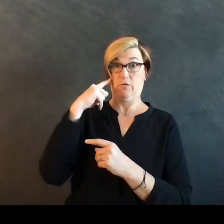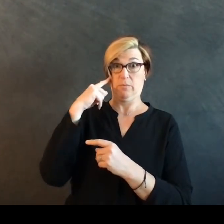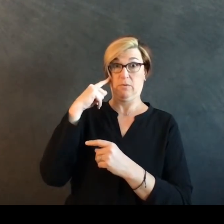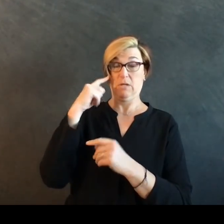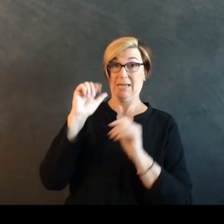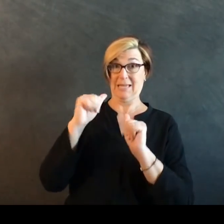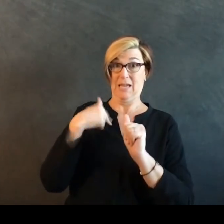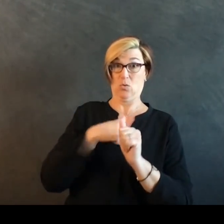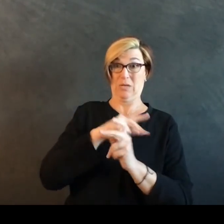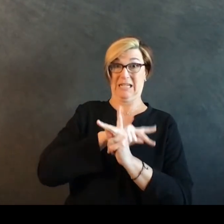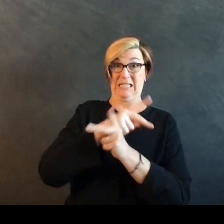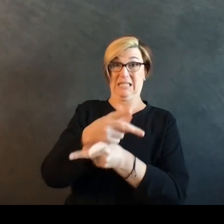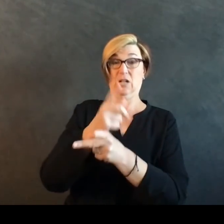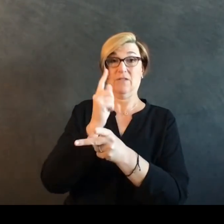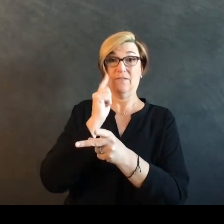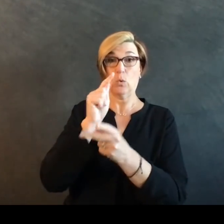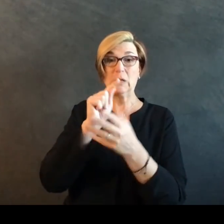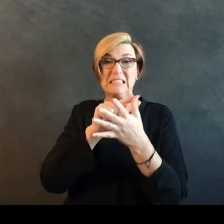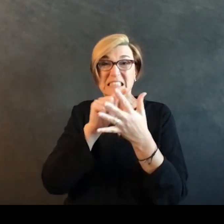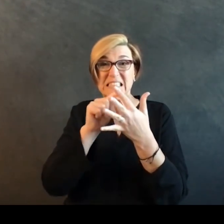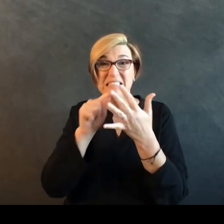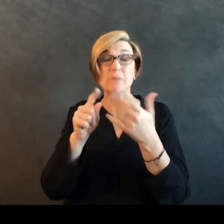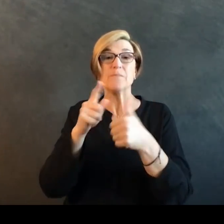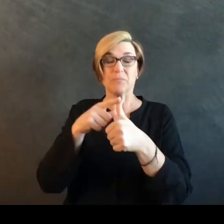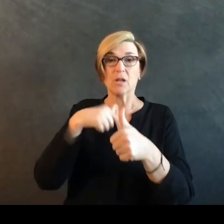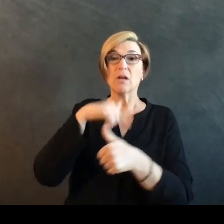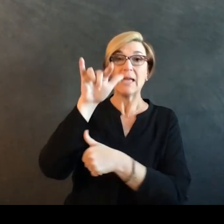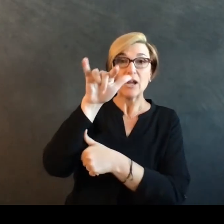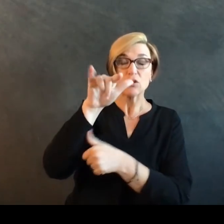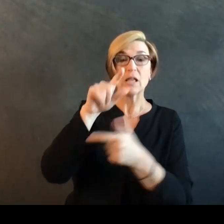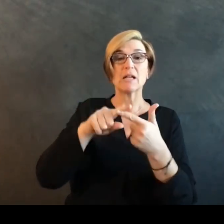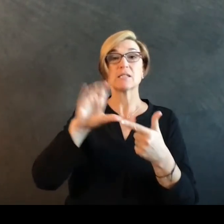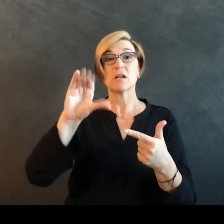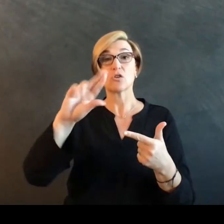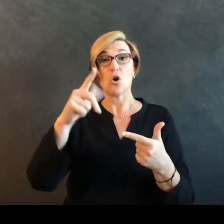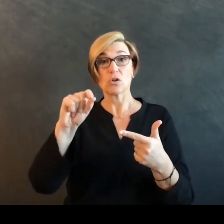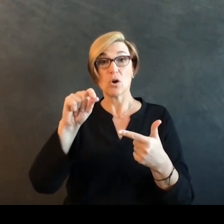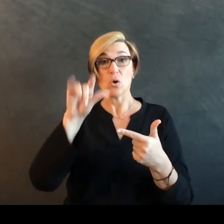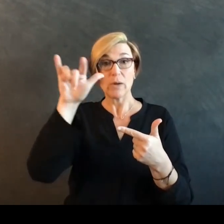airlines contractors and national security companies outside of that we